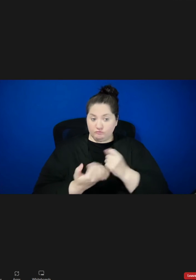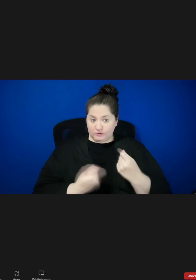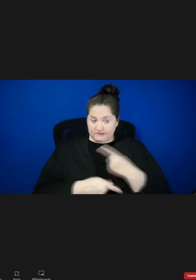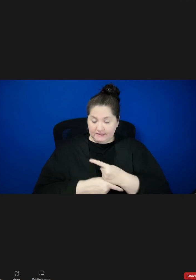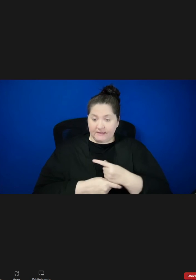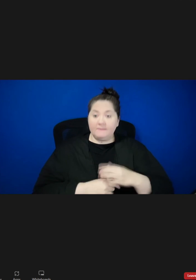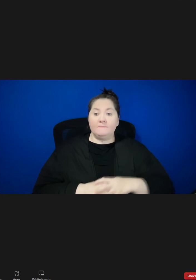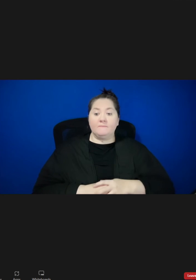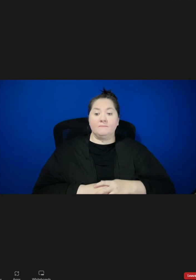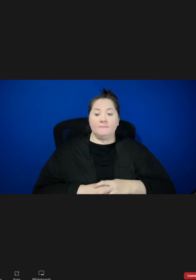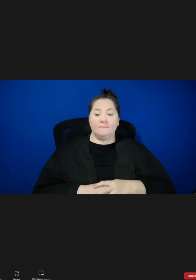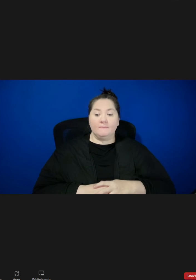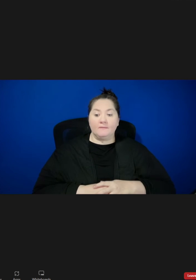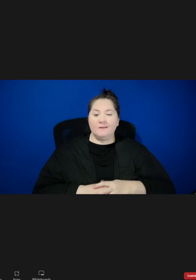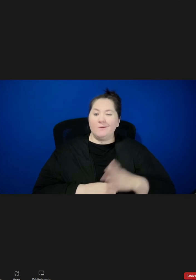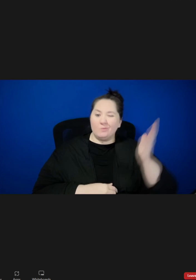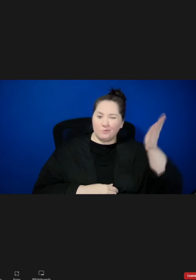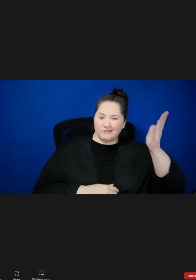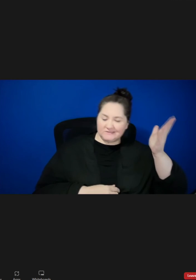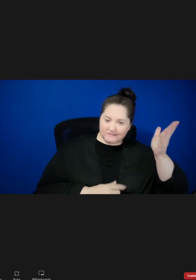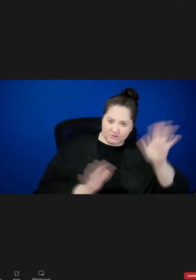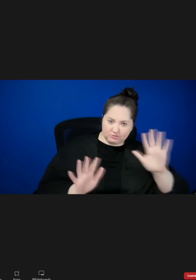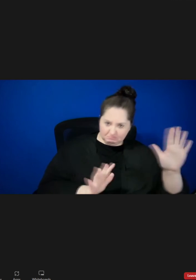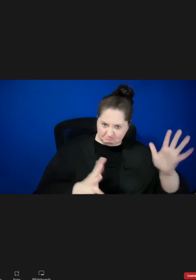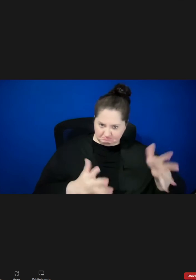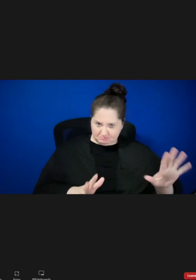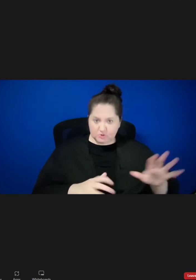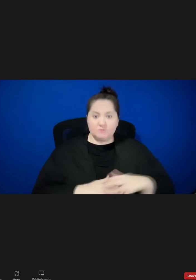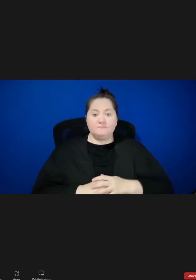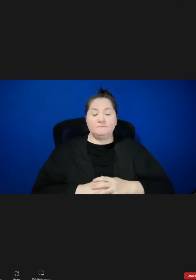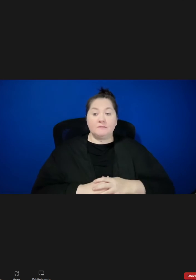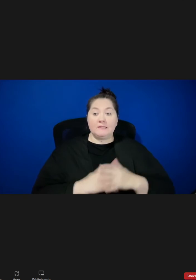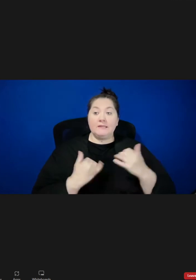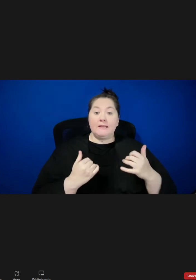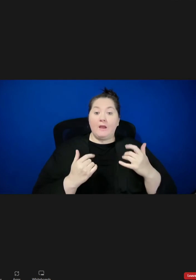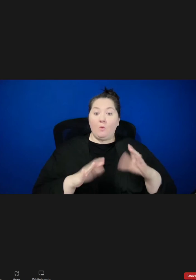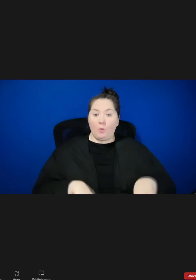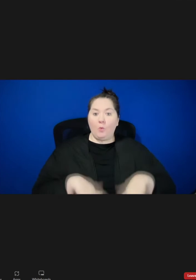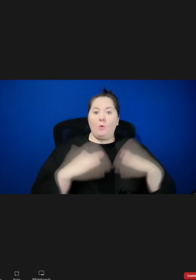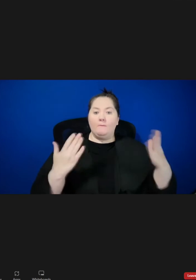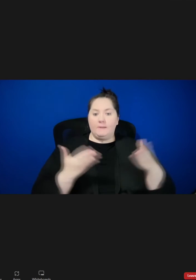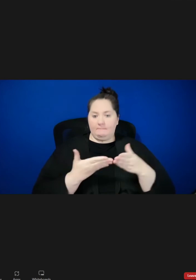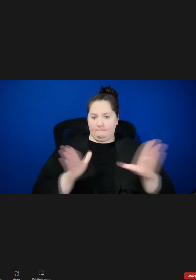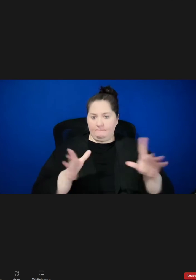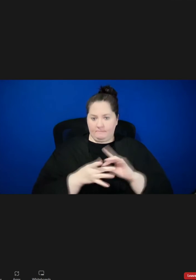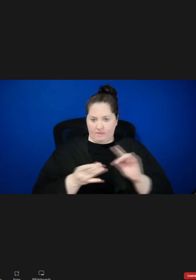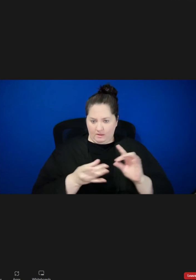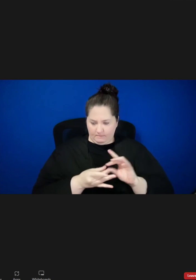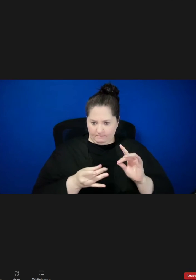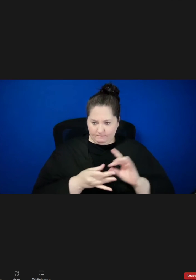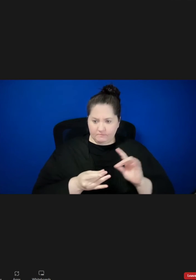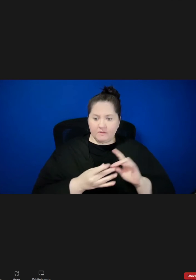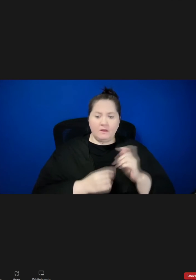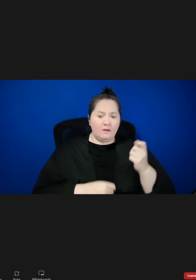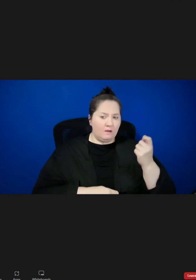our presentations. And it's time now for public comment. I understand that we're